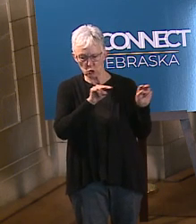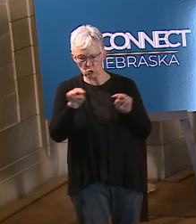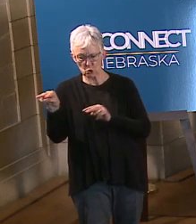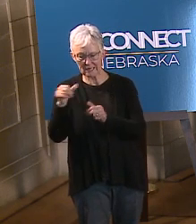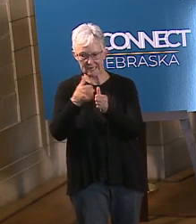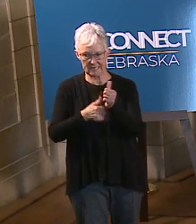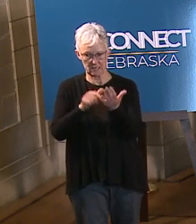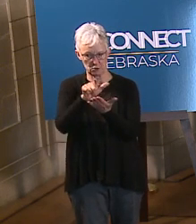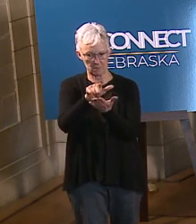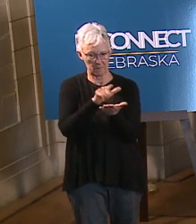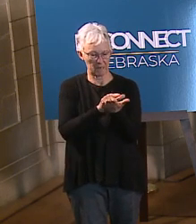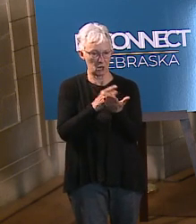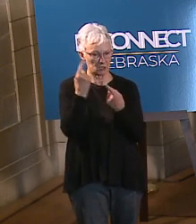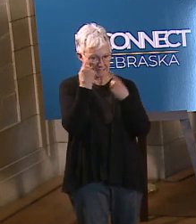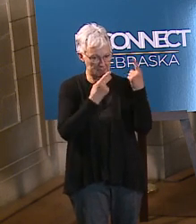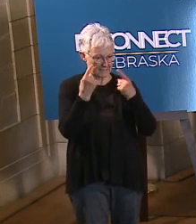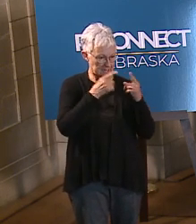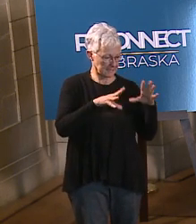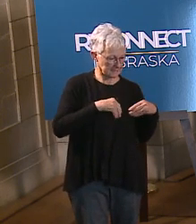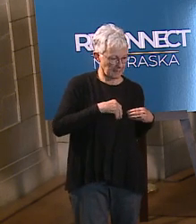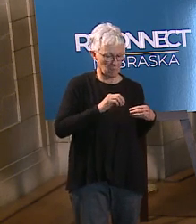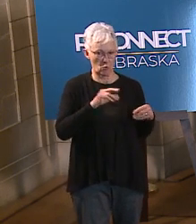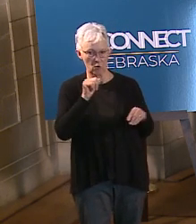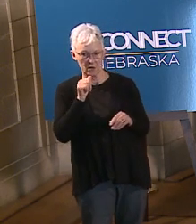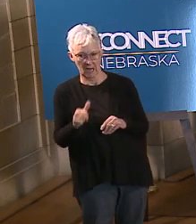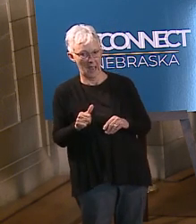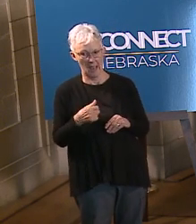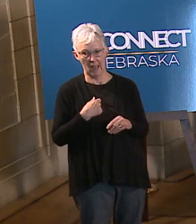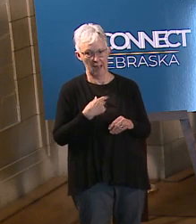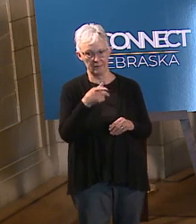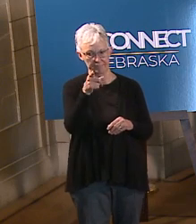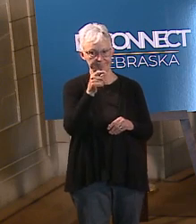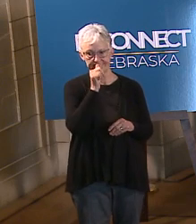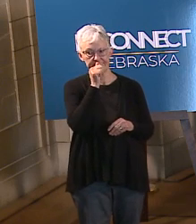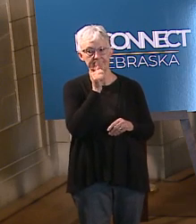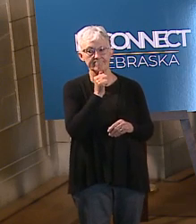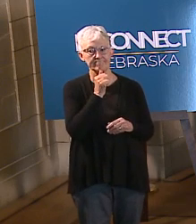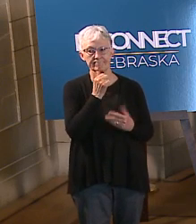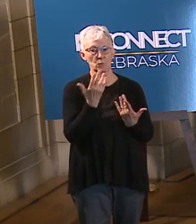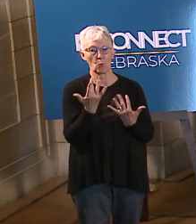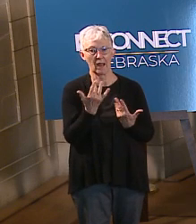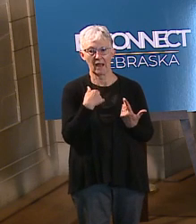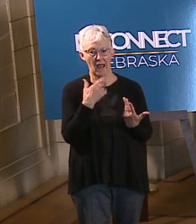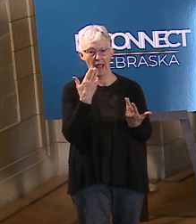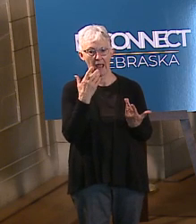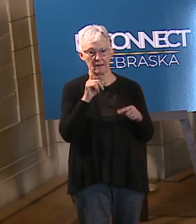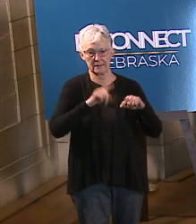LAST COUPLE DAYS FROM THE LEGISLATURE AND WE ARE DOING BILL CONSIDERATION OVER THE COURSE OF THE LAST FEW DAYS.